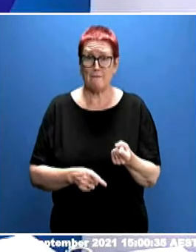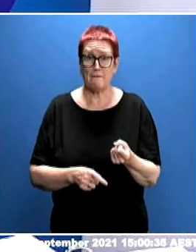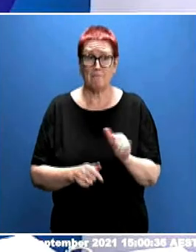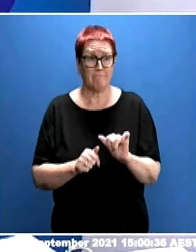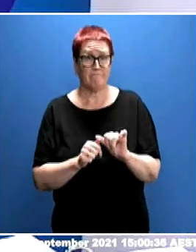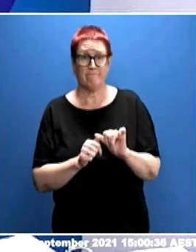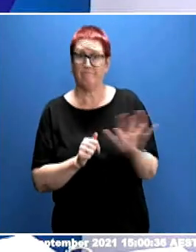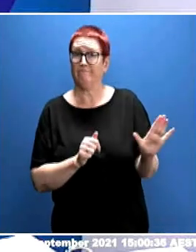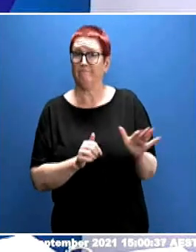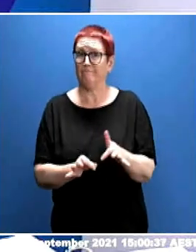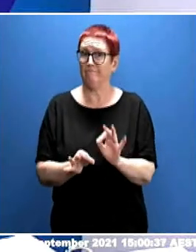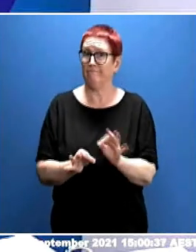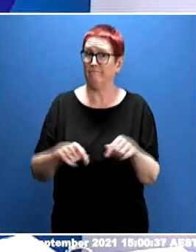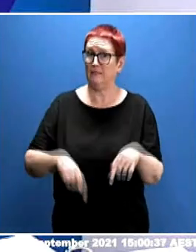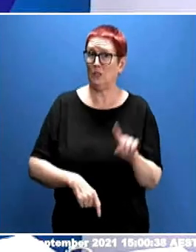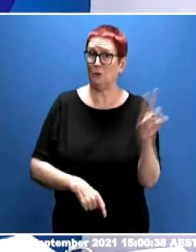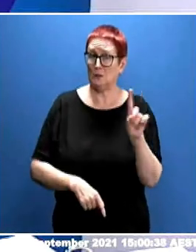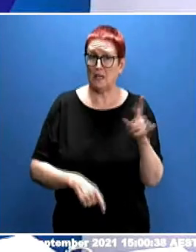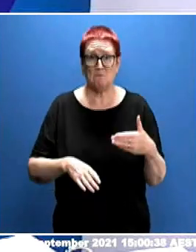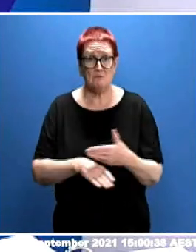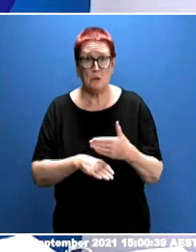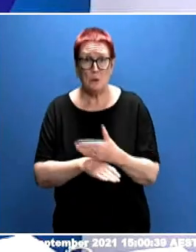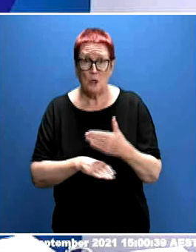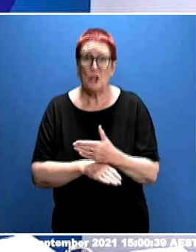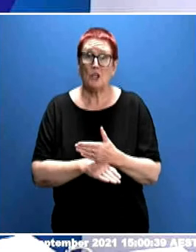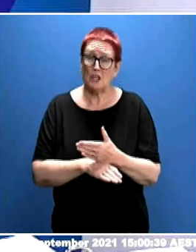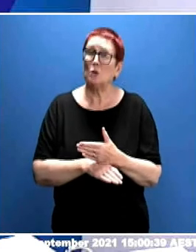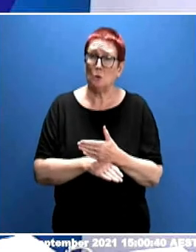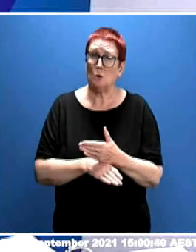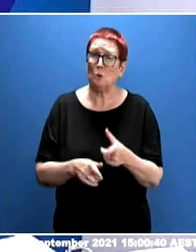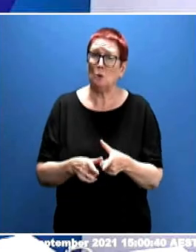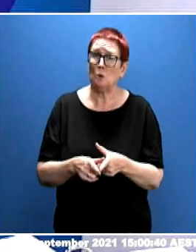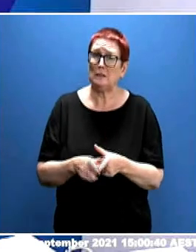interpreters who operate under conditions of extreme stress and